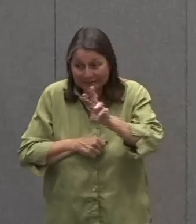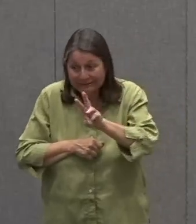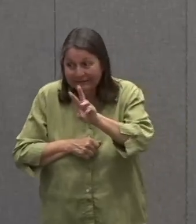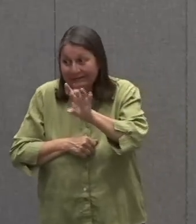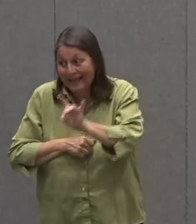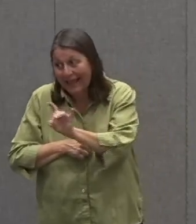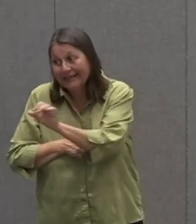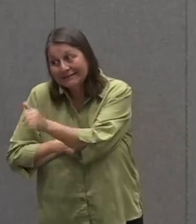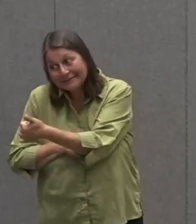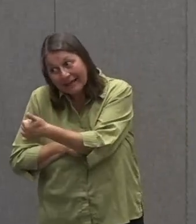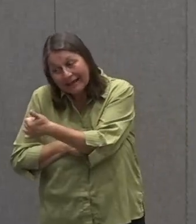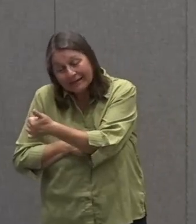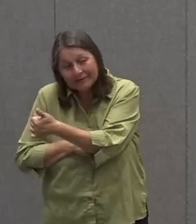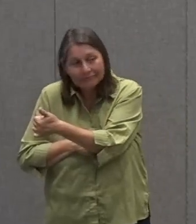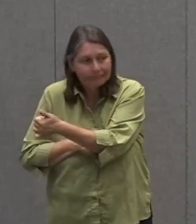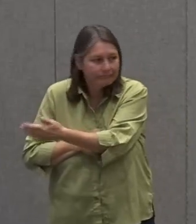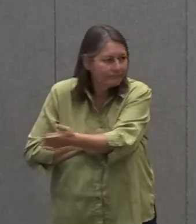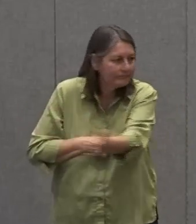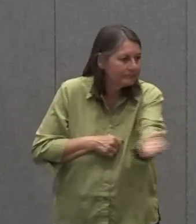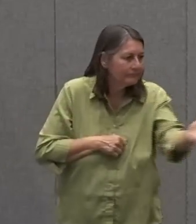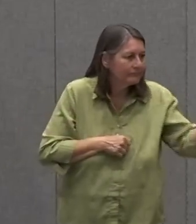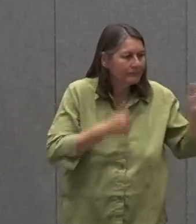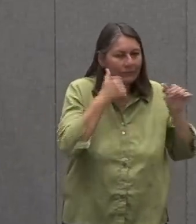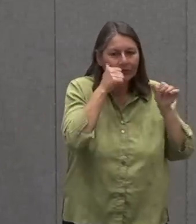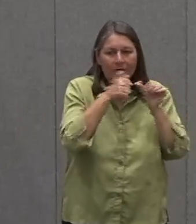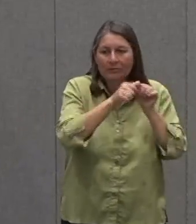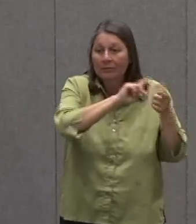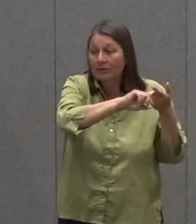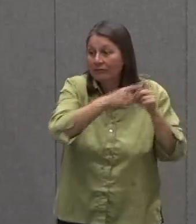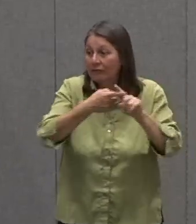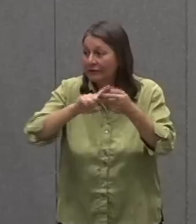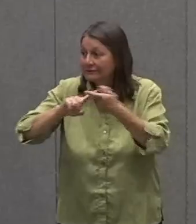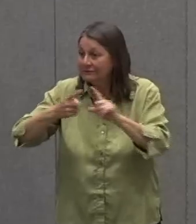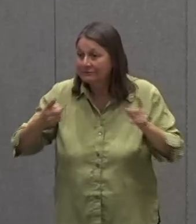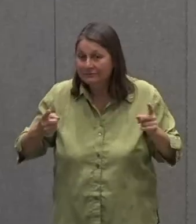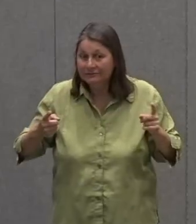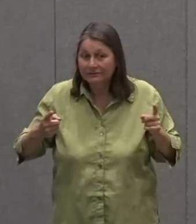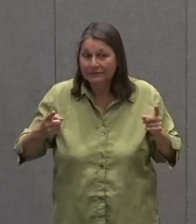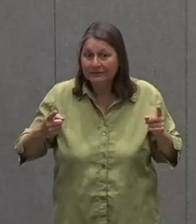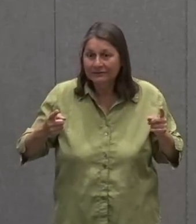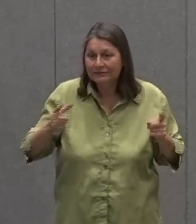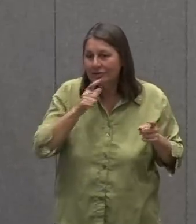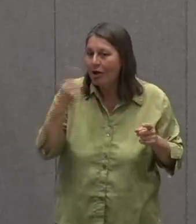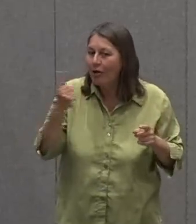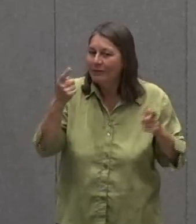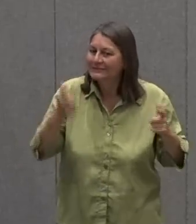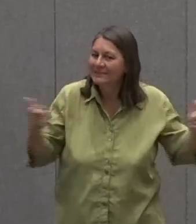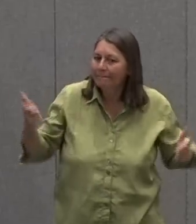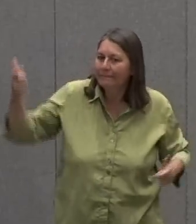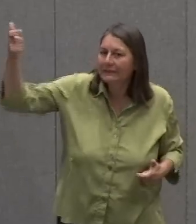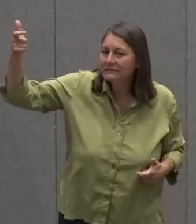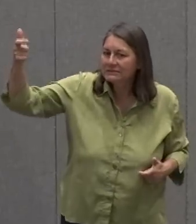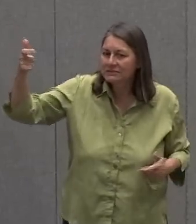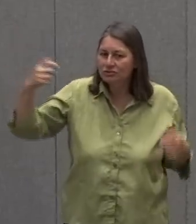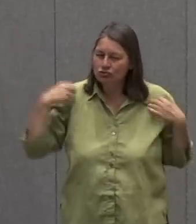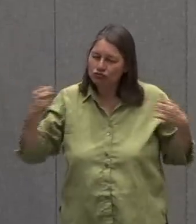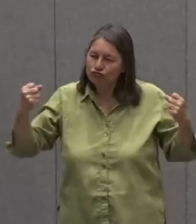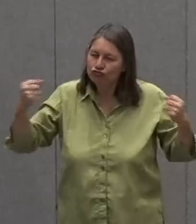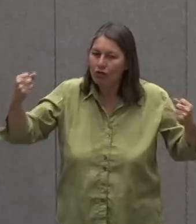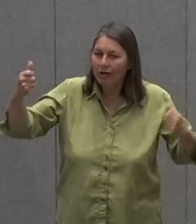"Remember, my friends, it is not always the biggest "or the strongest, but sometimes the cleverest